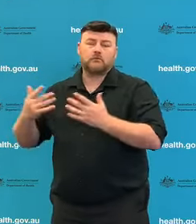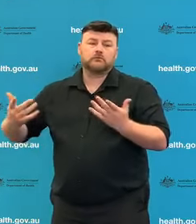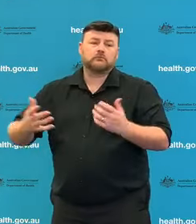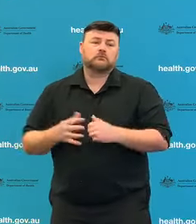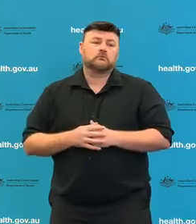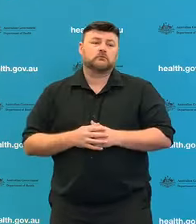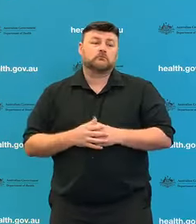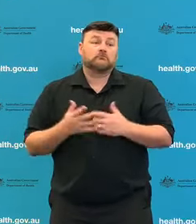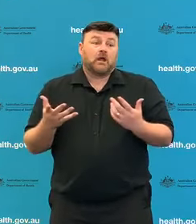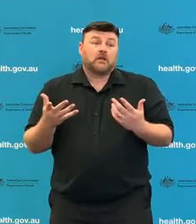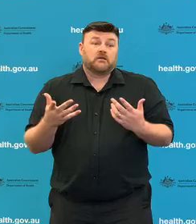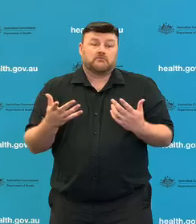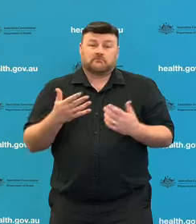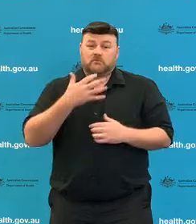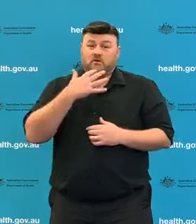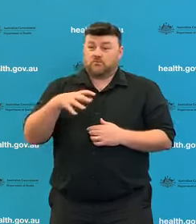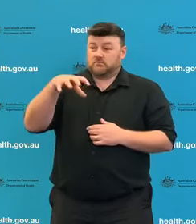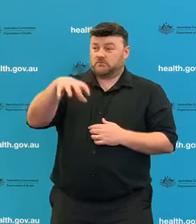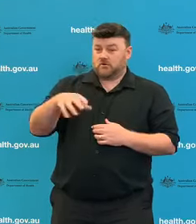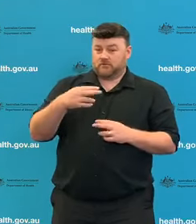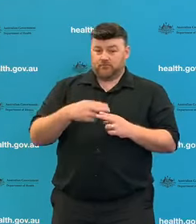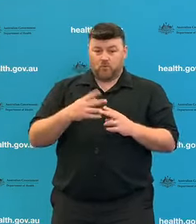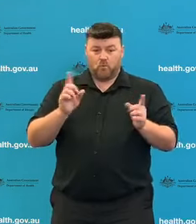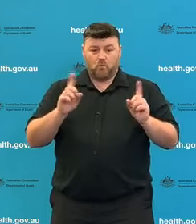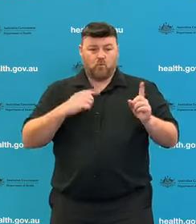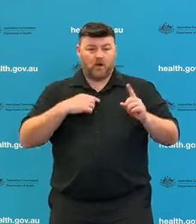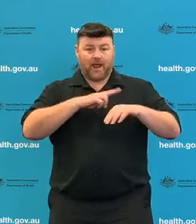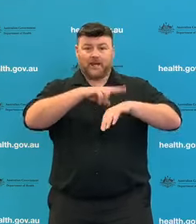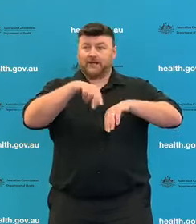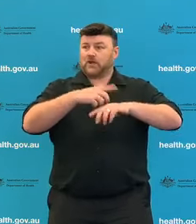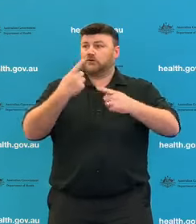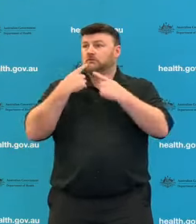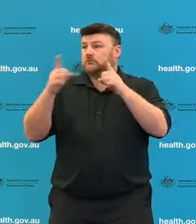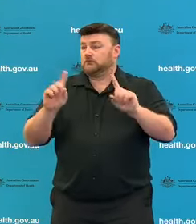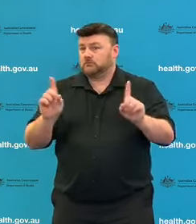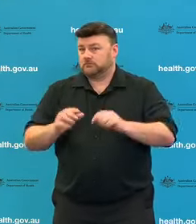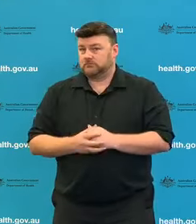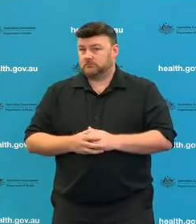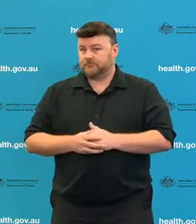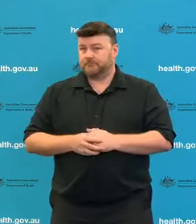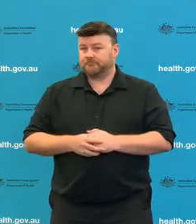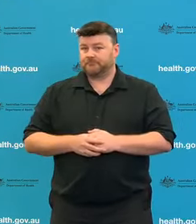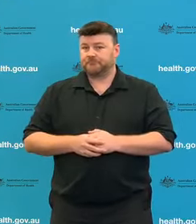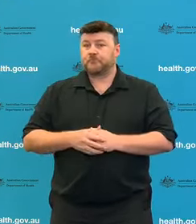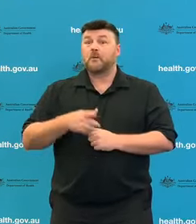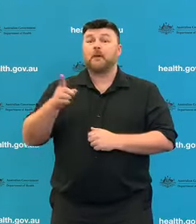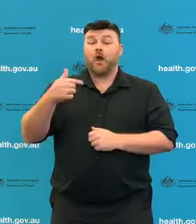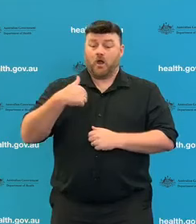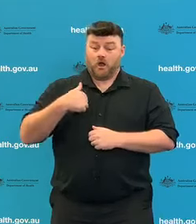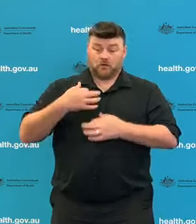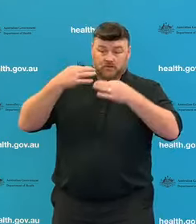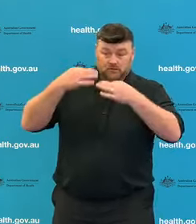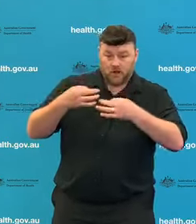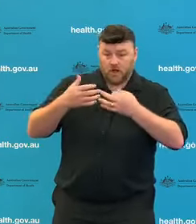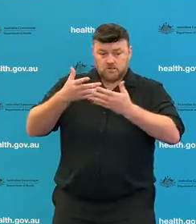response is done. So I know again that the determination and discussion around hot spots is going to be done